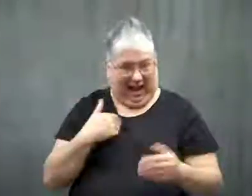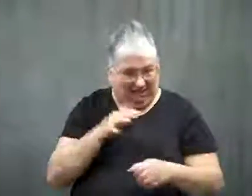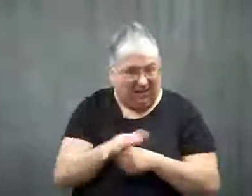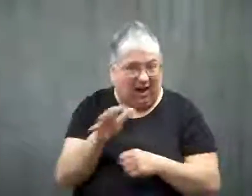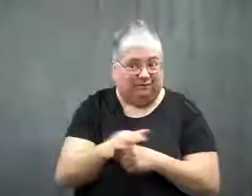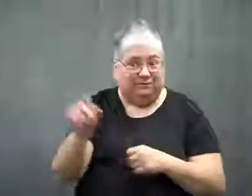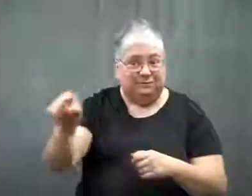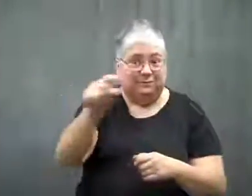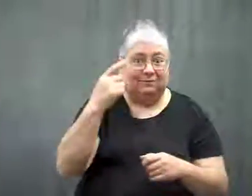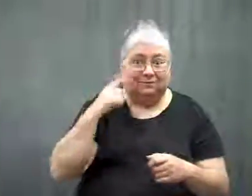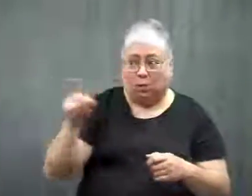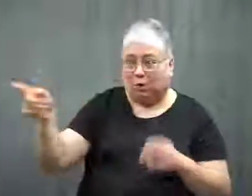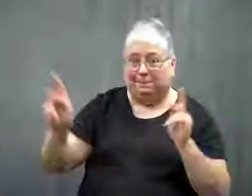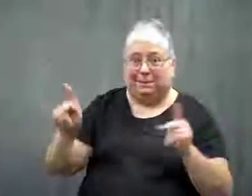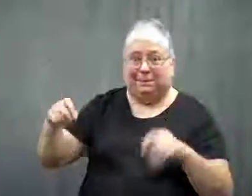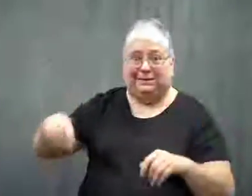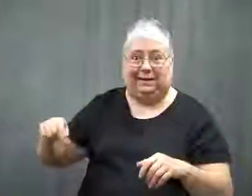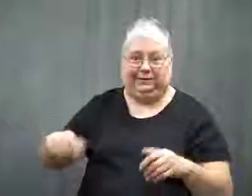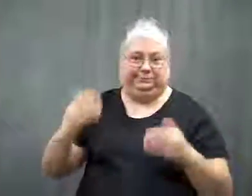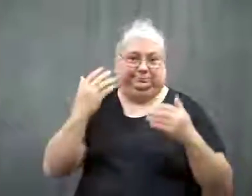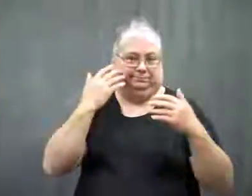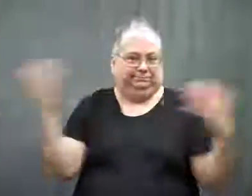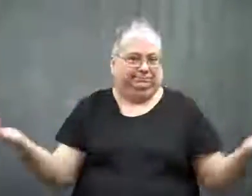The question is whether there is enough housing stock to take care of all these people.